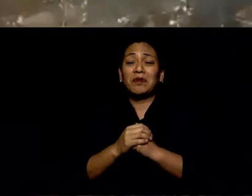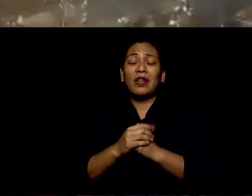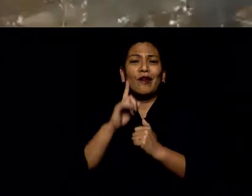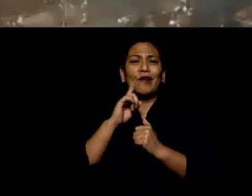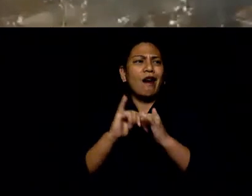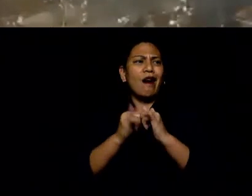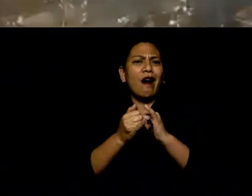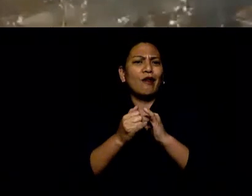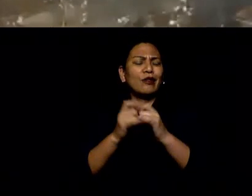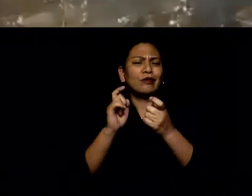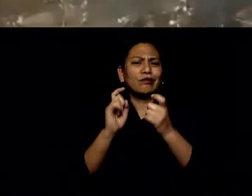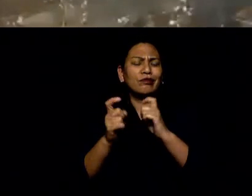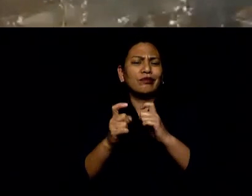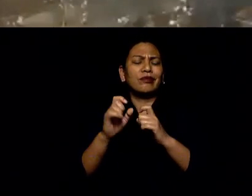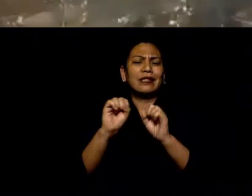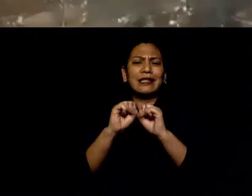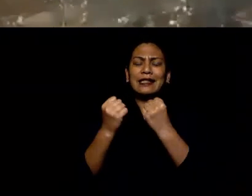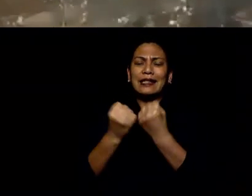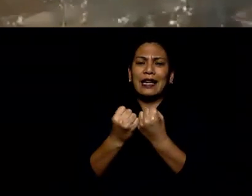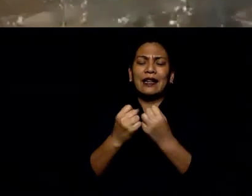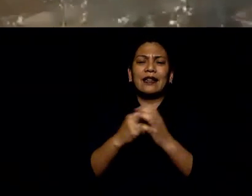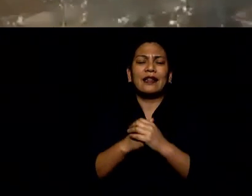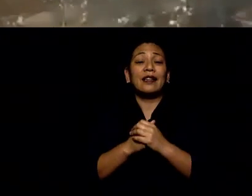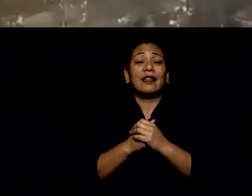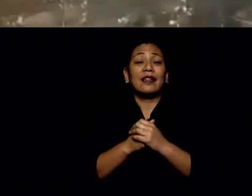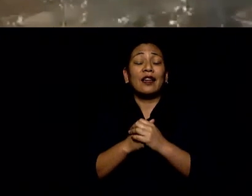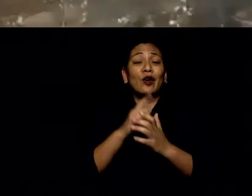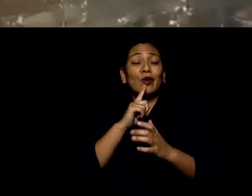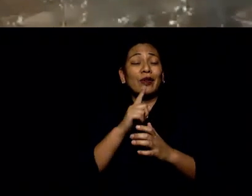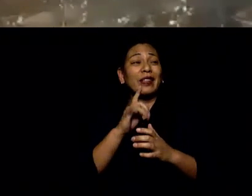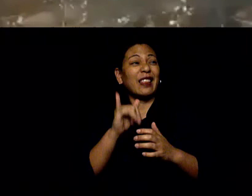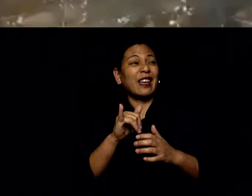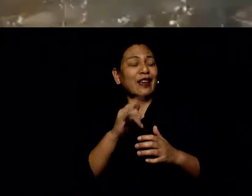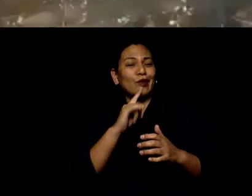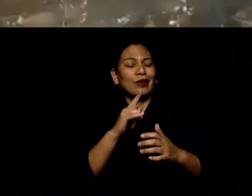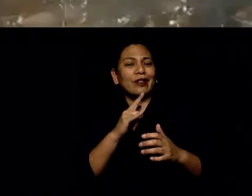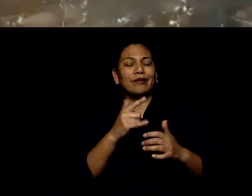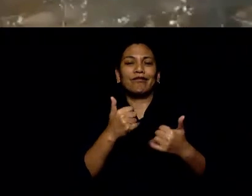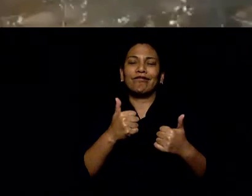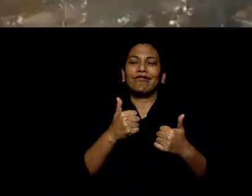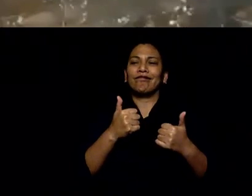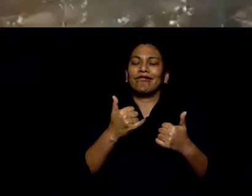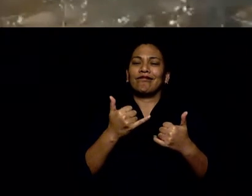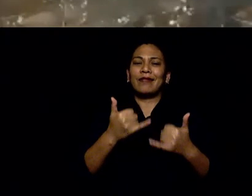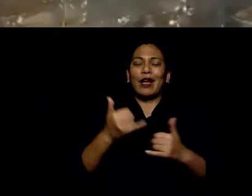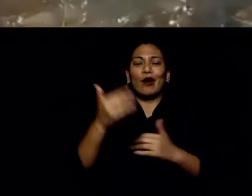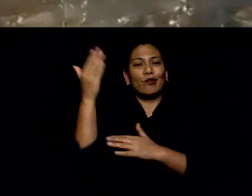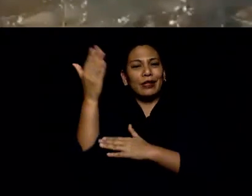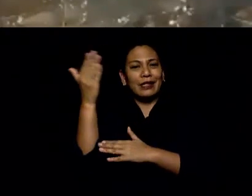So, with that I'd like to give you a little presentation that I'm very open for questions.